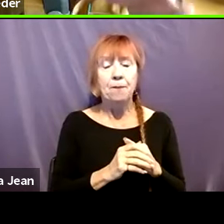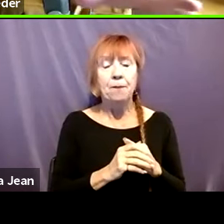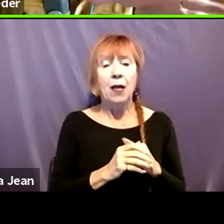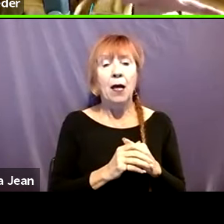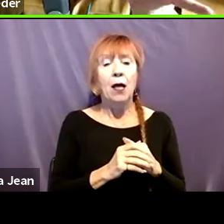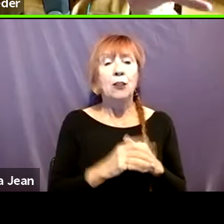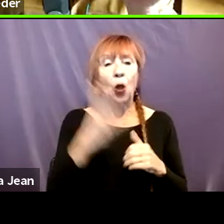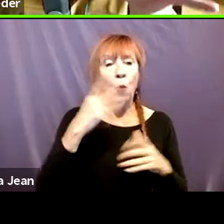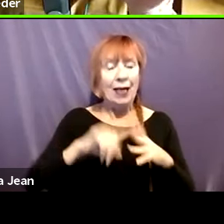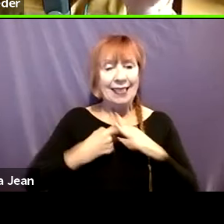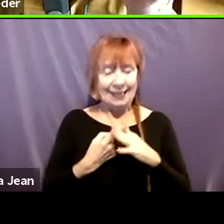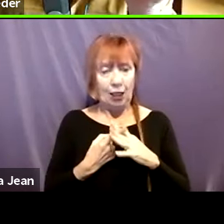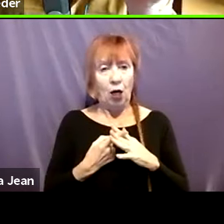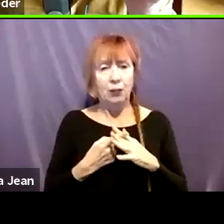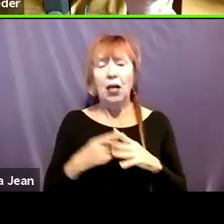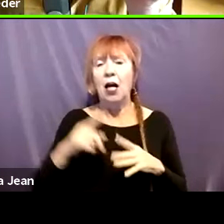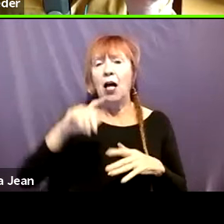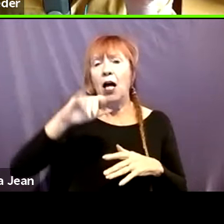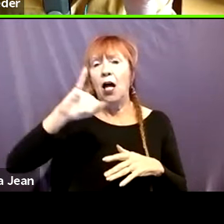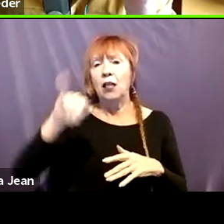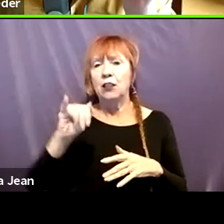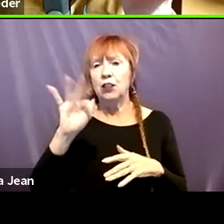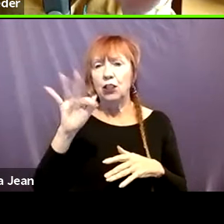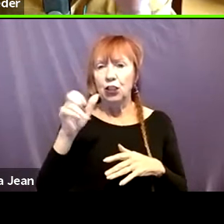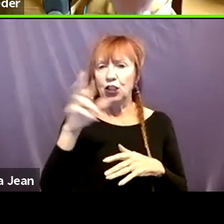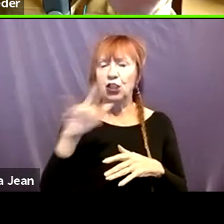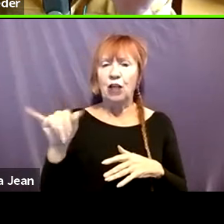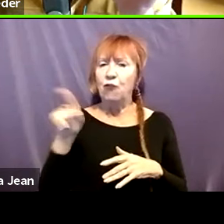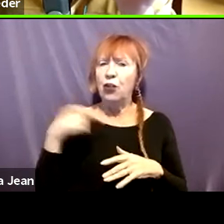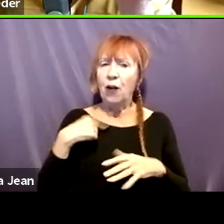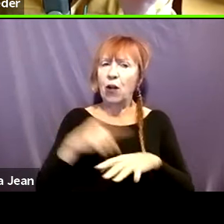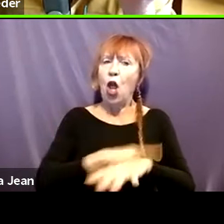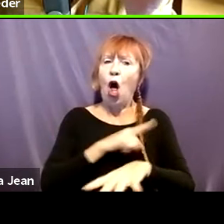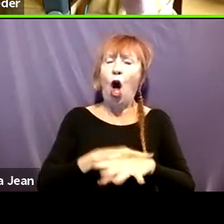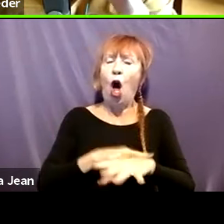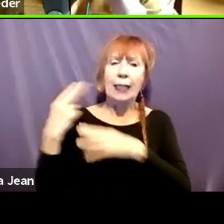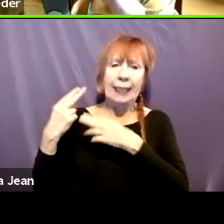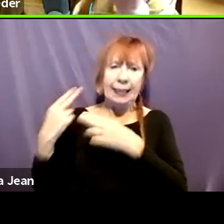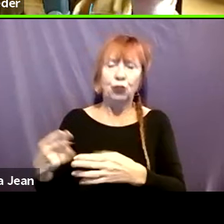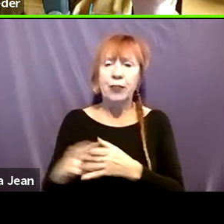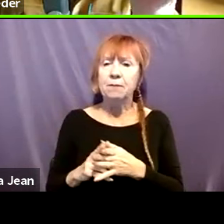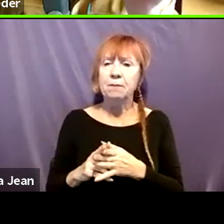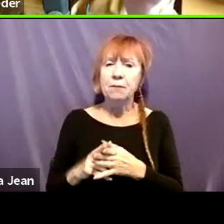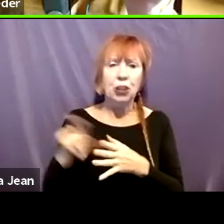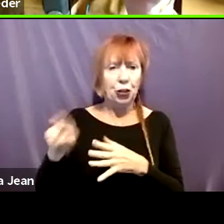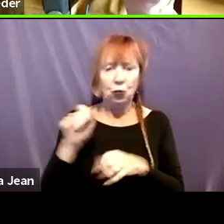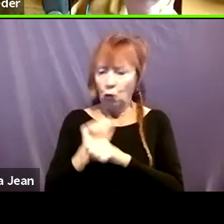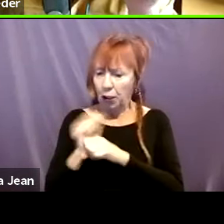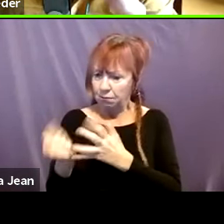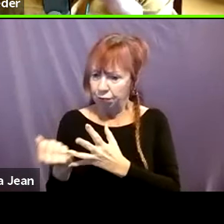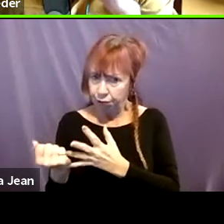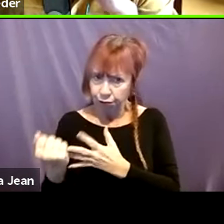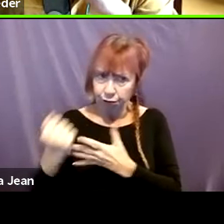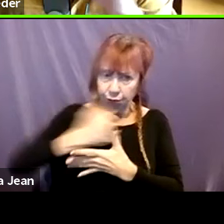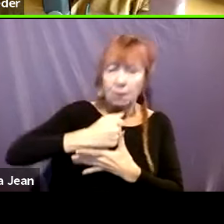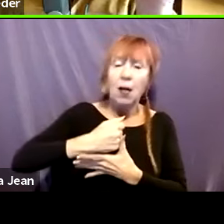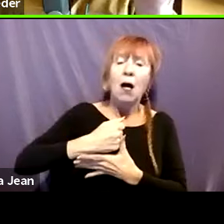Jeffrey, you've got a nice, long, you know, history, and worked your way up through this. Can you tell us about like,